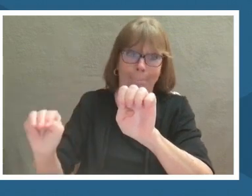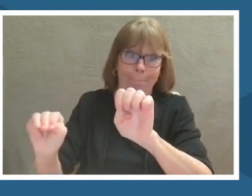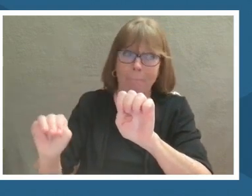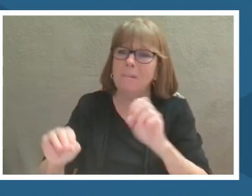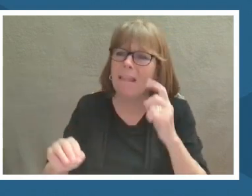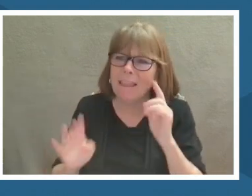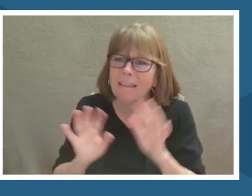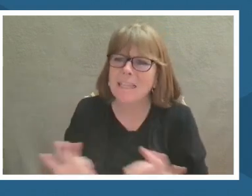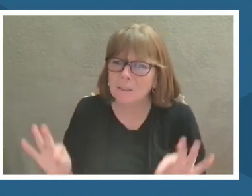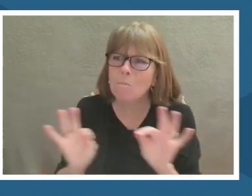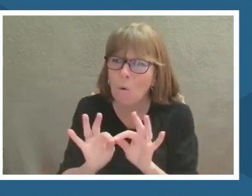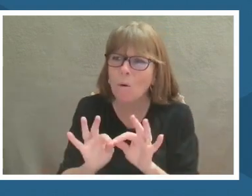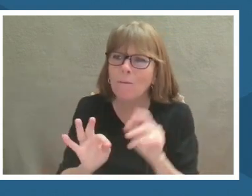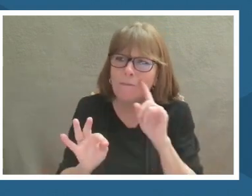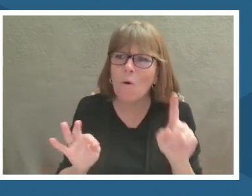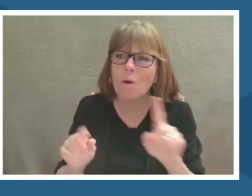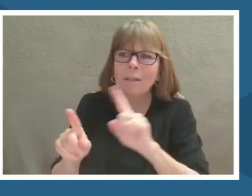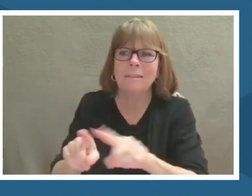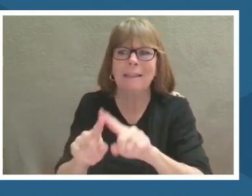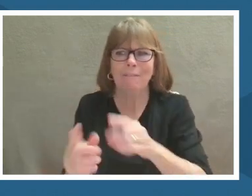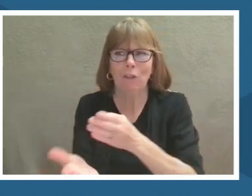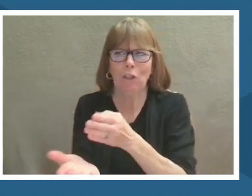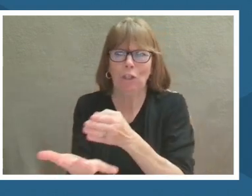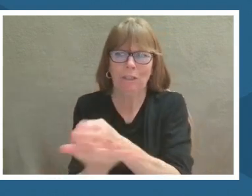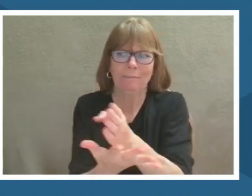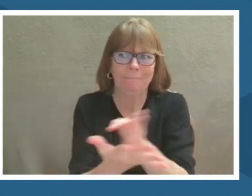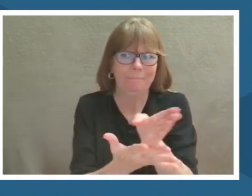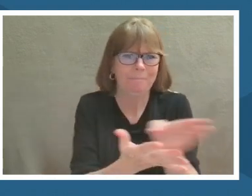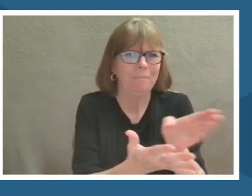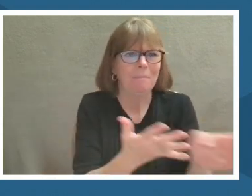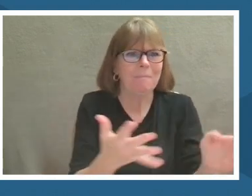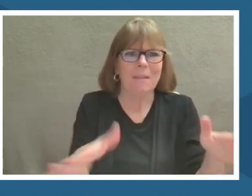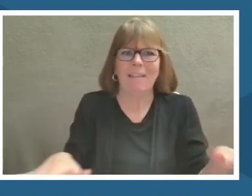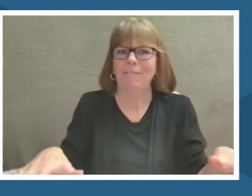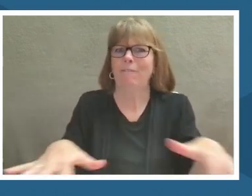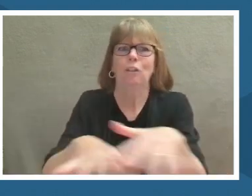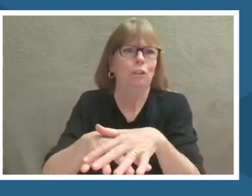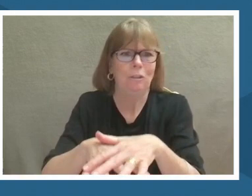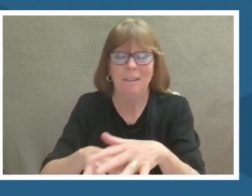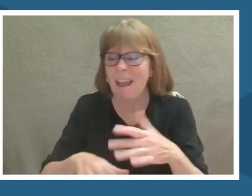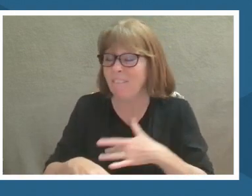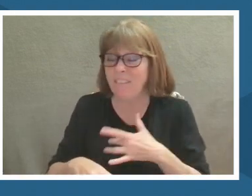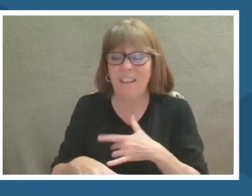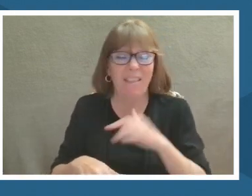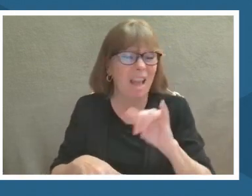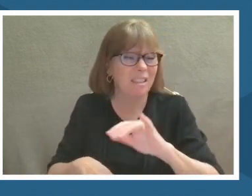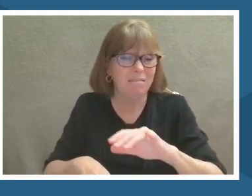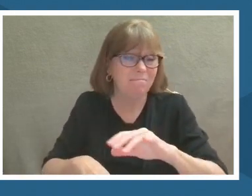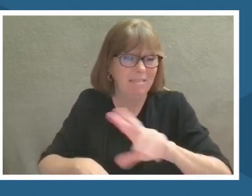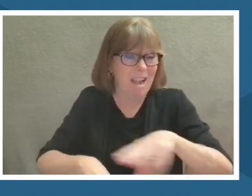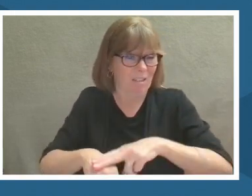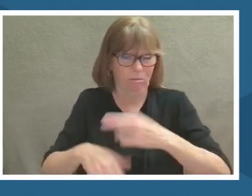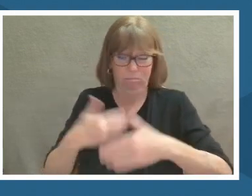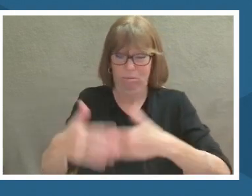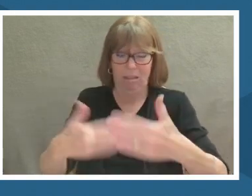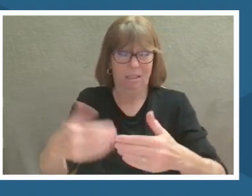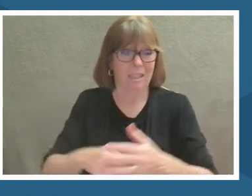learning and convergence education it does that naturally as these kids are